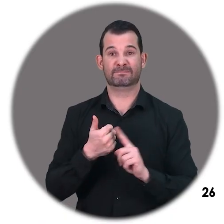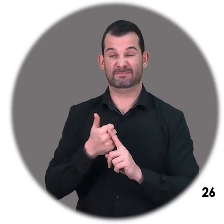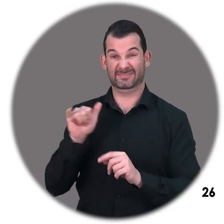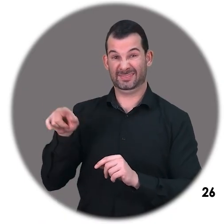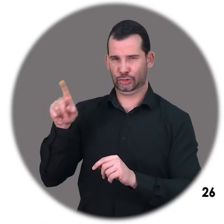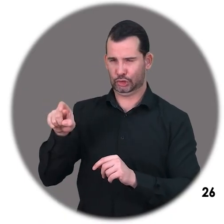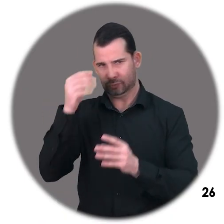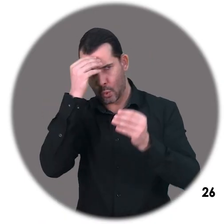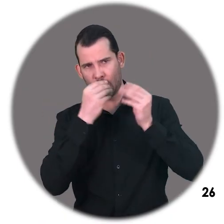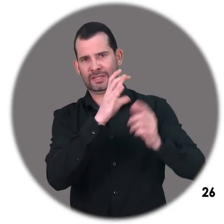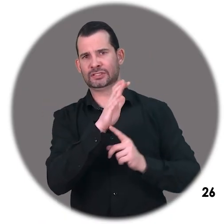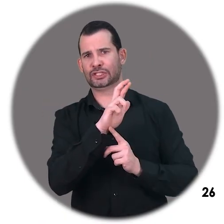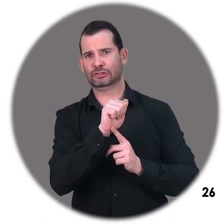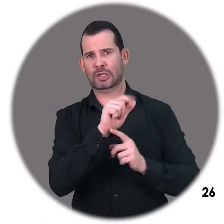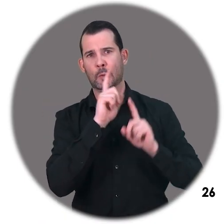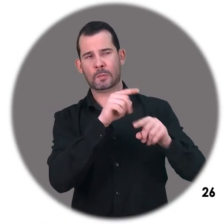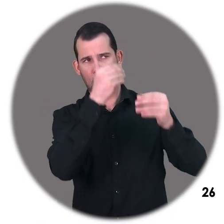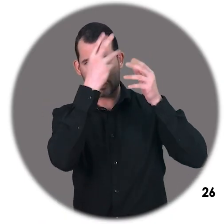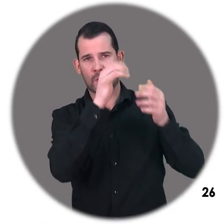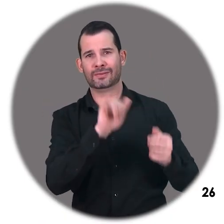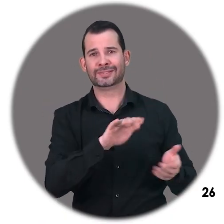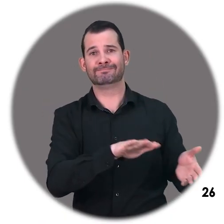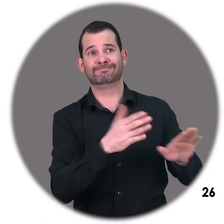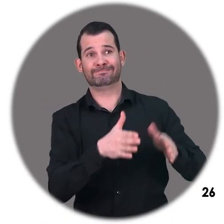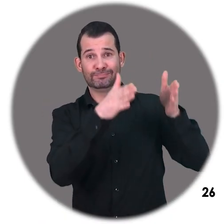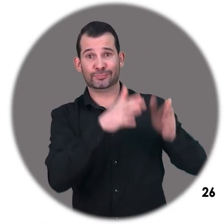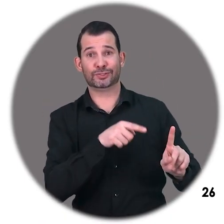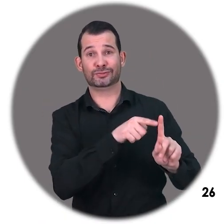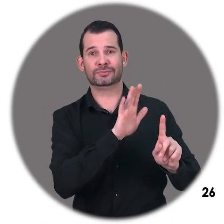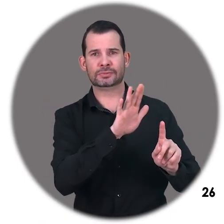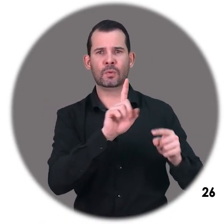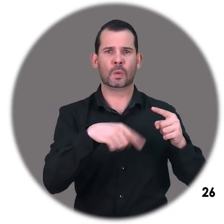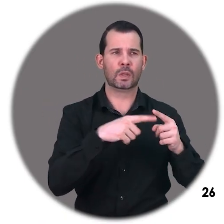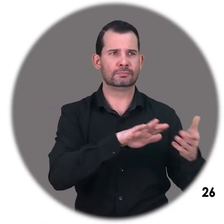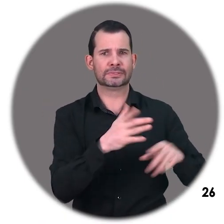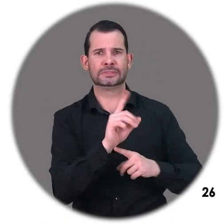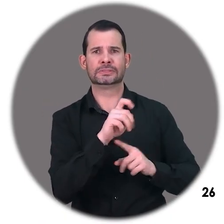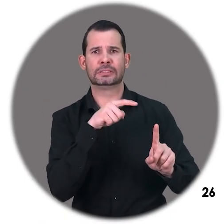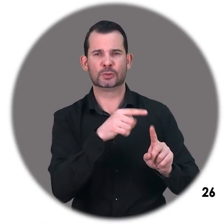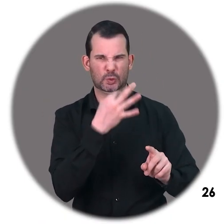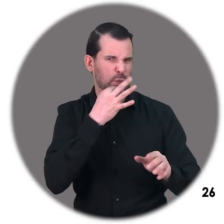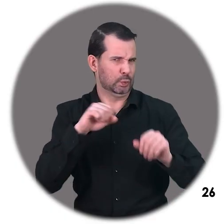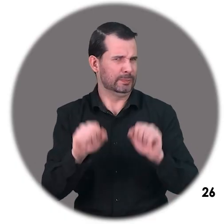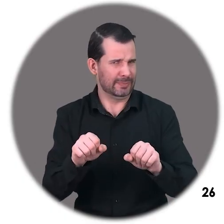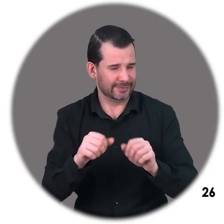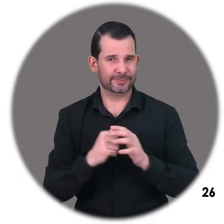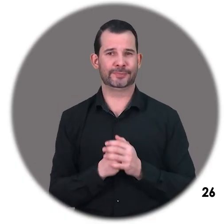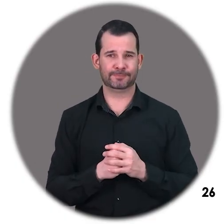They should notify the CRA to report the deceased individual’s date of death as soon as possible.